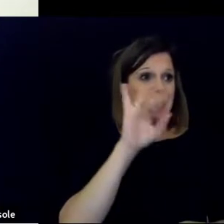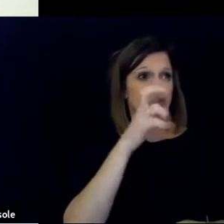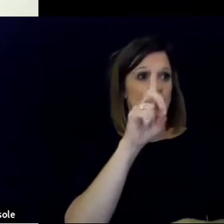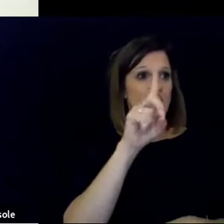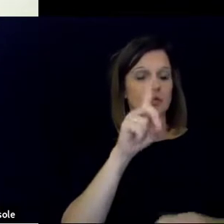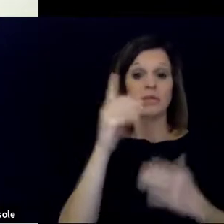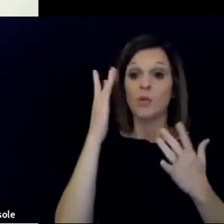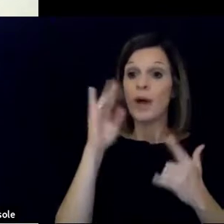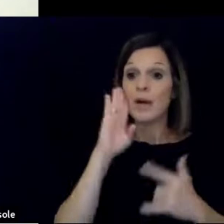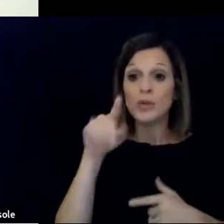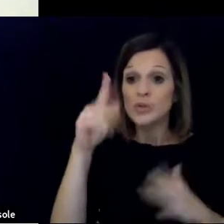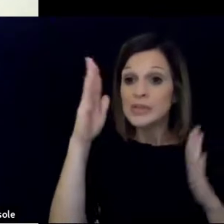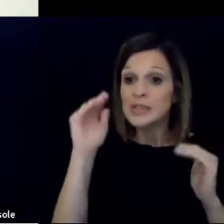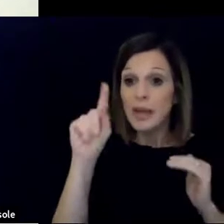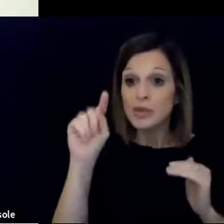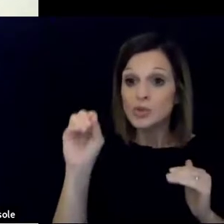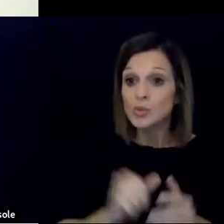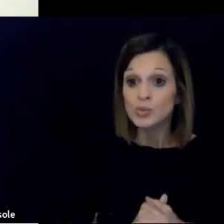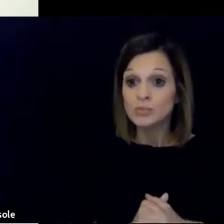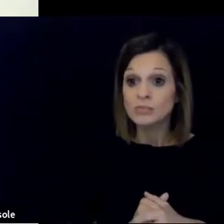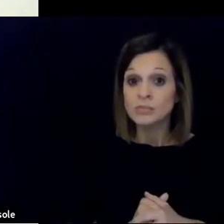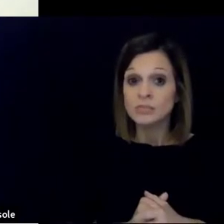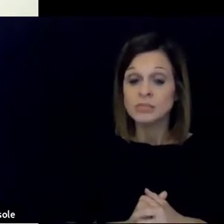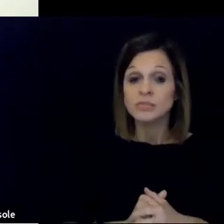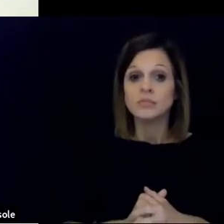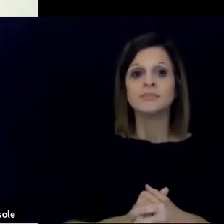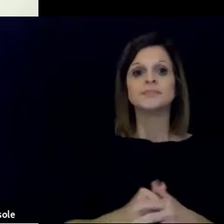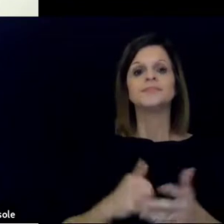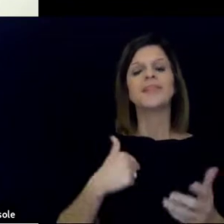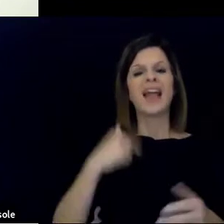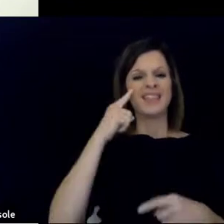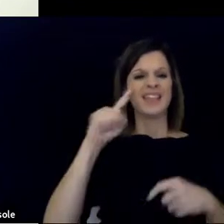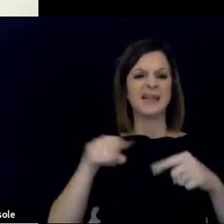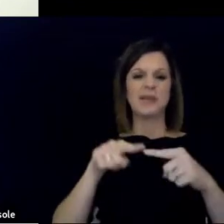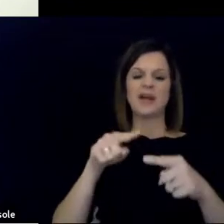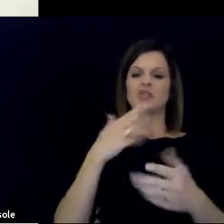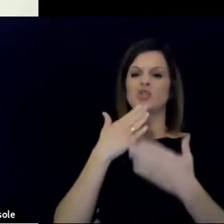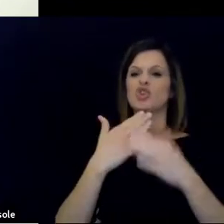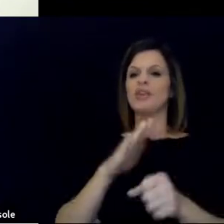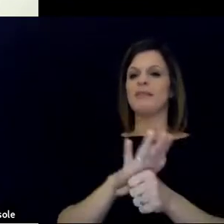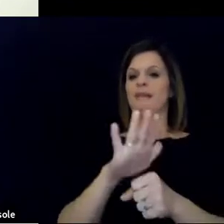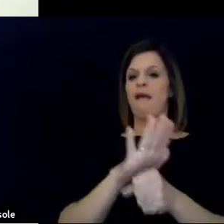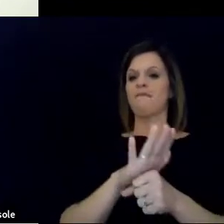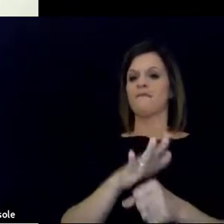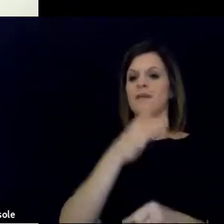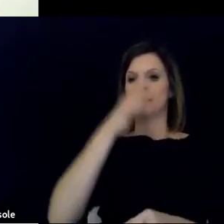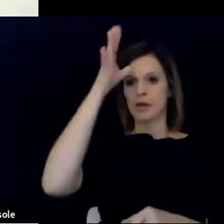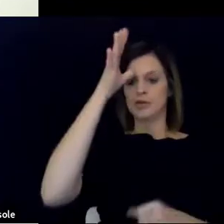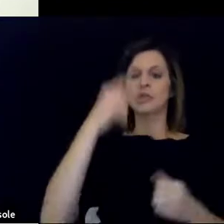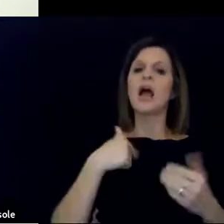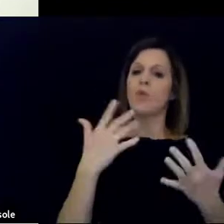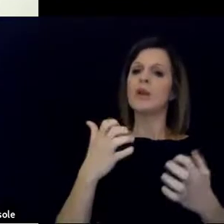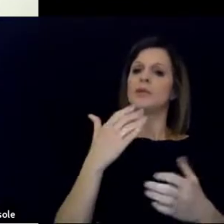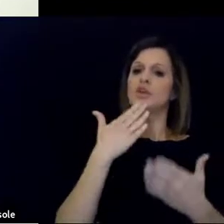I think about good enough parenting, and I wanna be a good enough parent for my kids. I don't have to be the very best parent